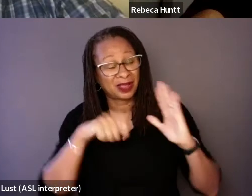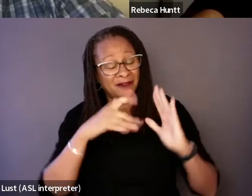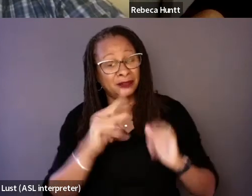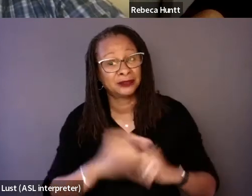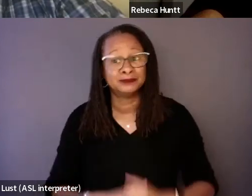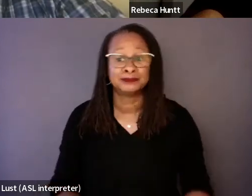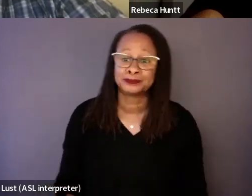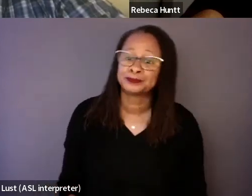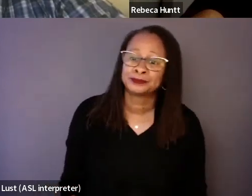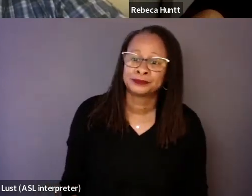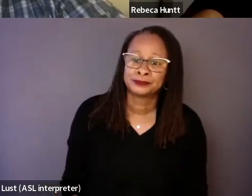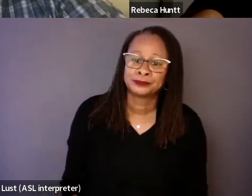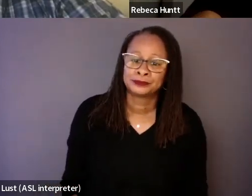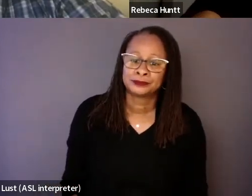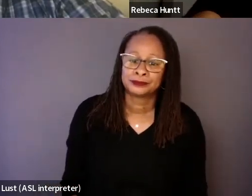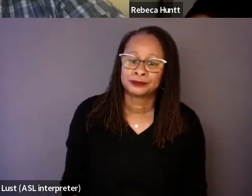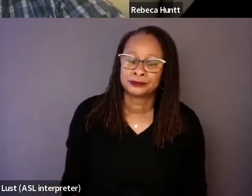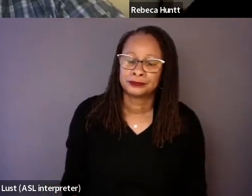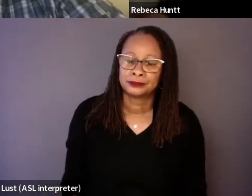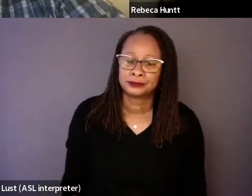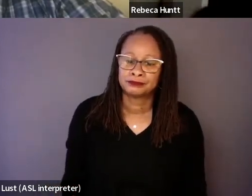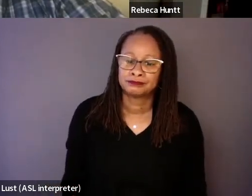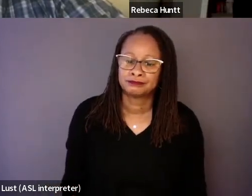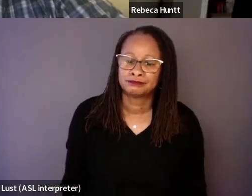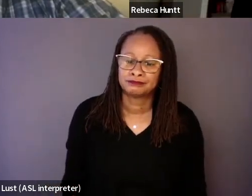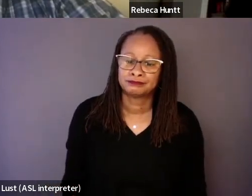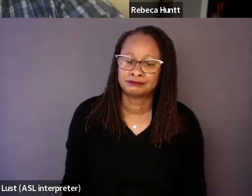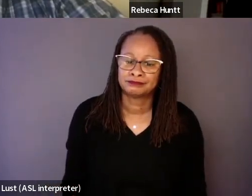time. I mean, every -- or it continues to be but whatever.